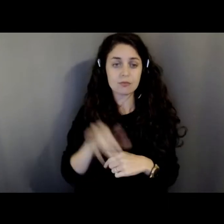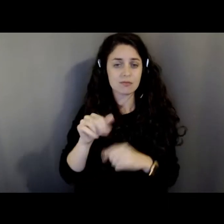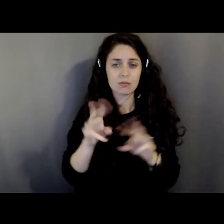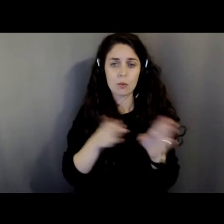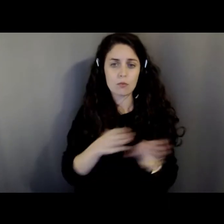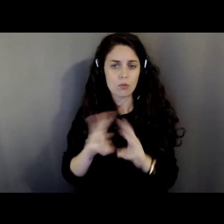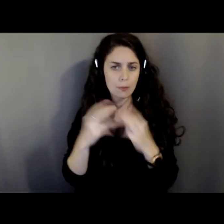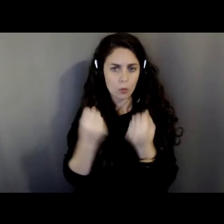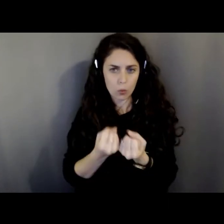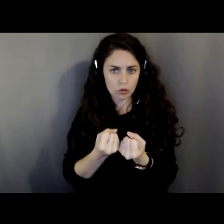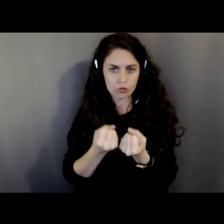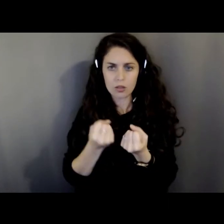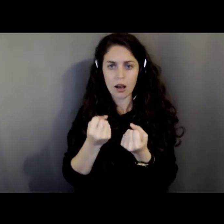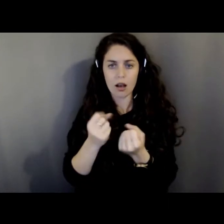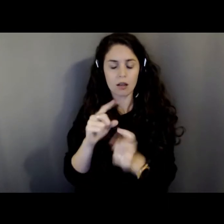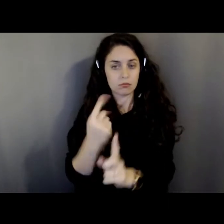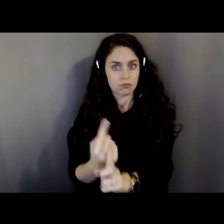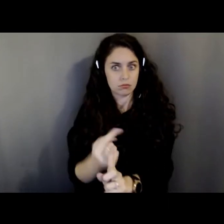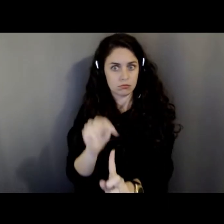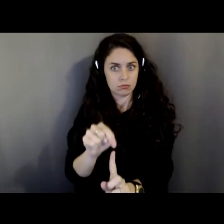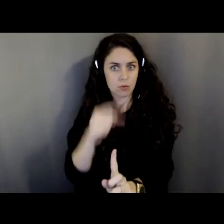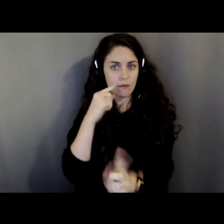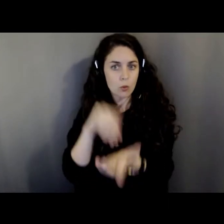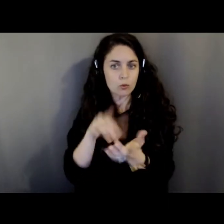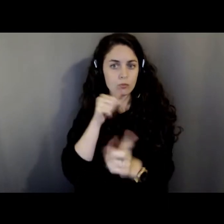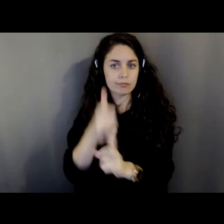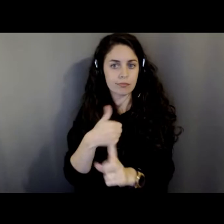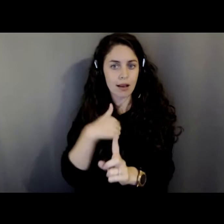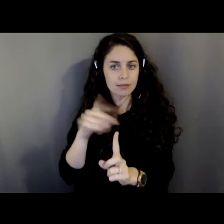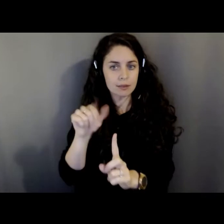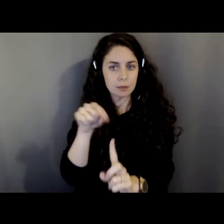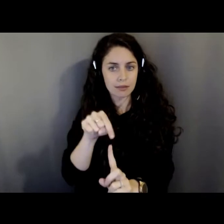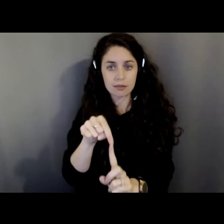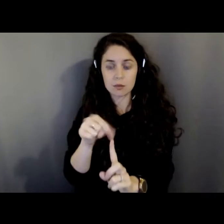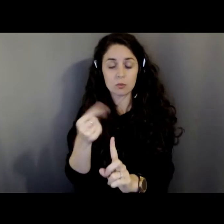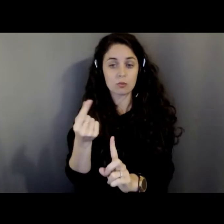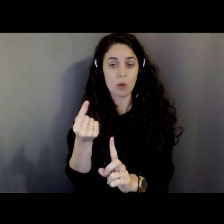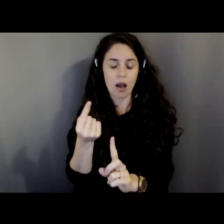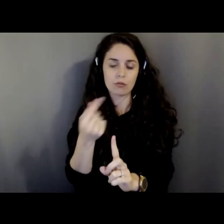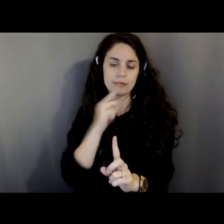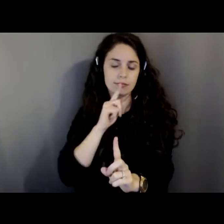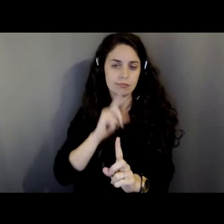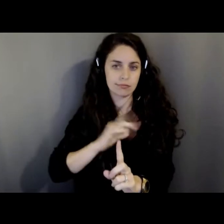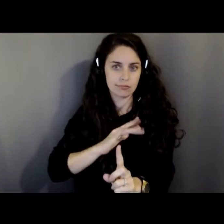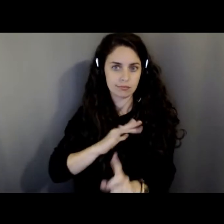just for students with disabilities - one of the the greatest benefits is that it allows people